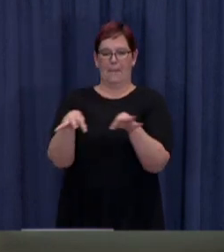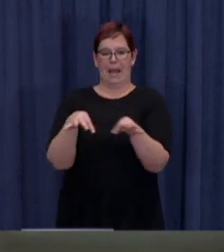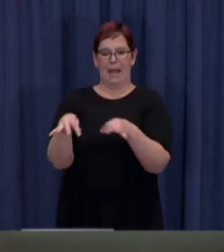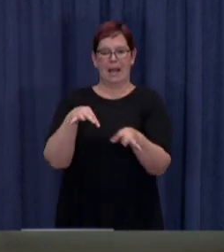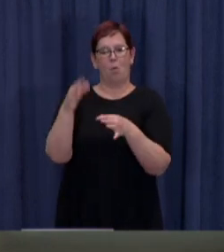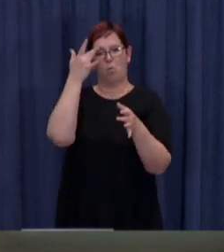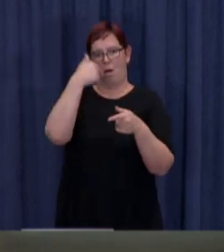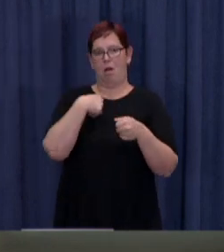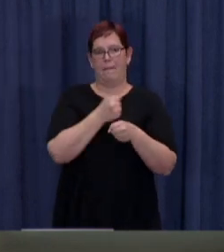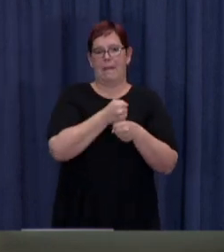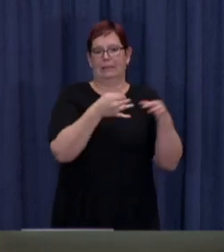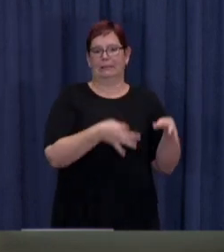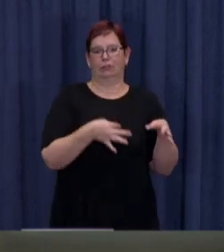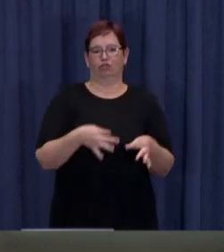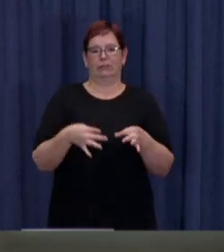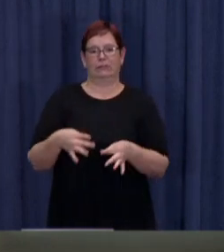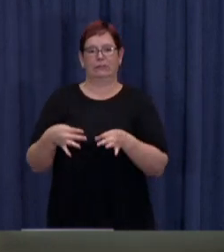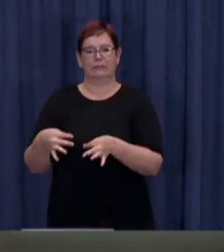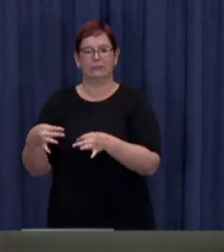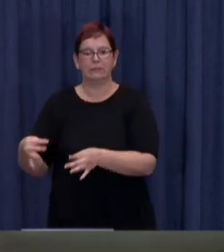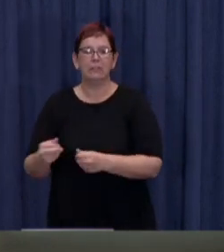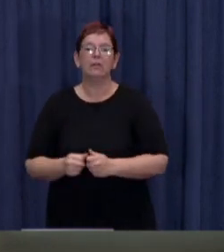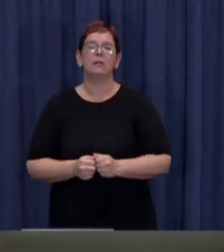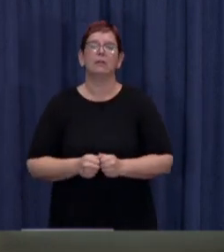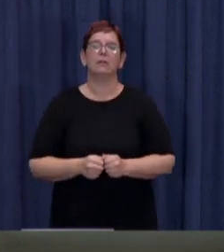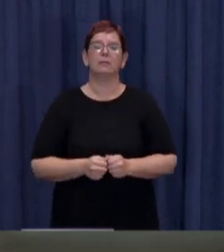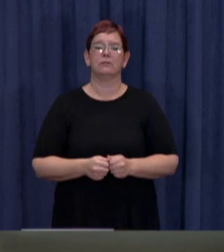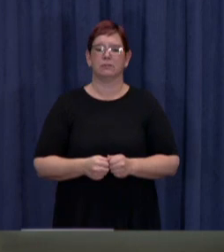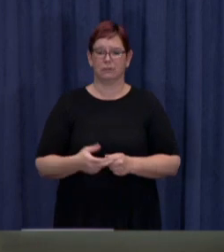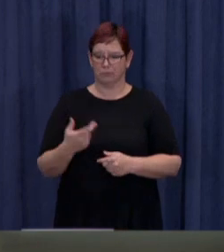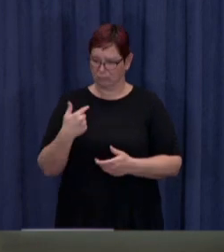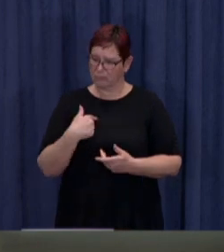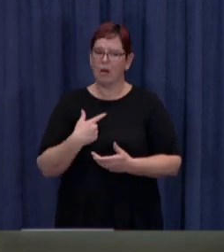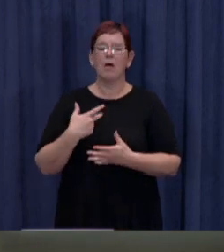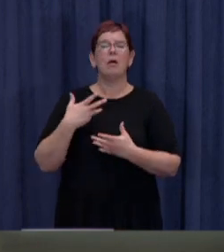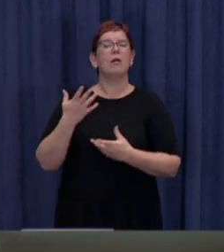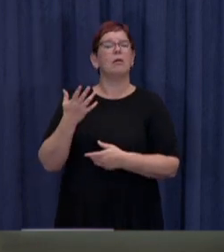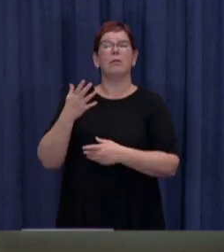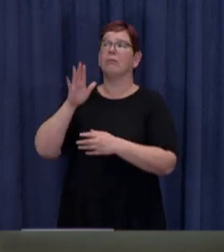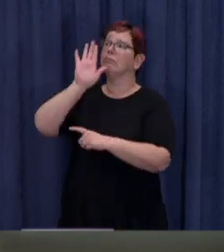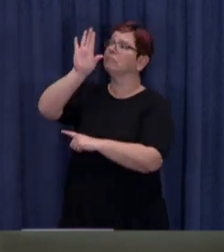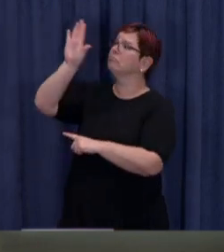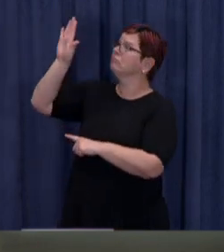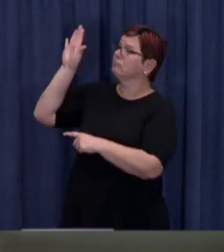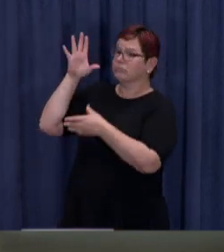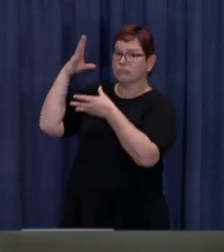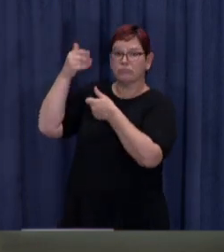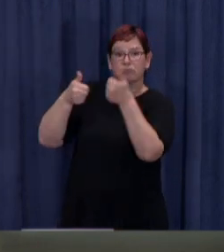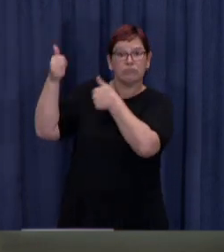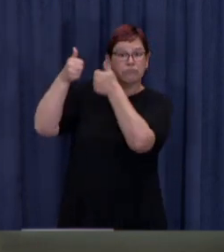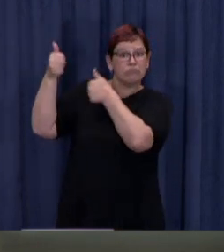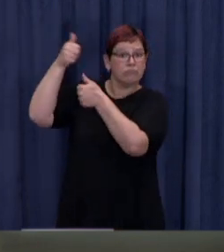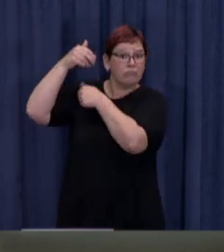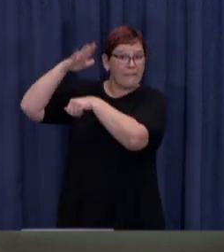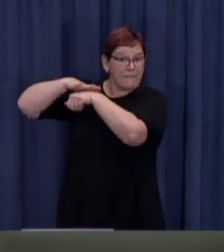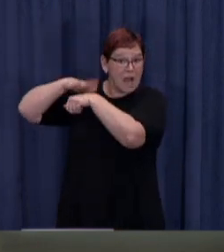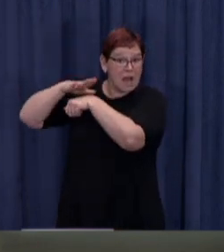includes advice from City Councillors and from Senior Officials and of course most importantly from a Medical Officer of Health I will do it in consultation